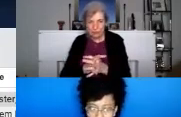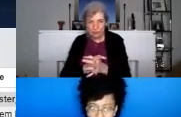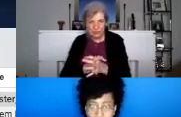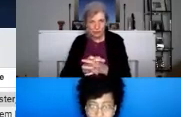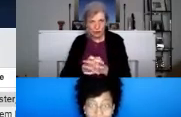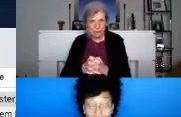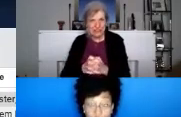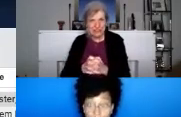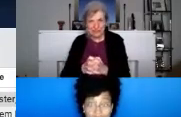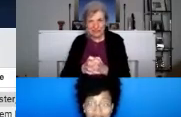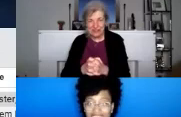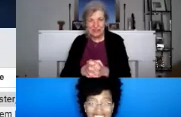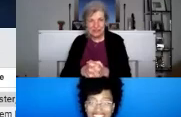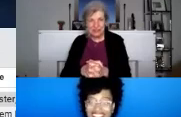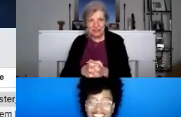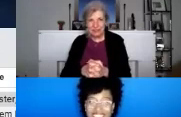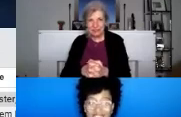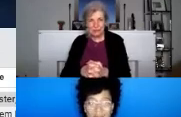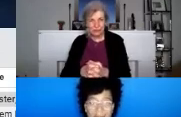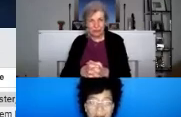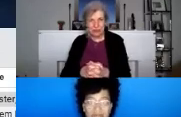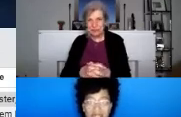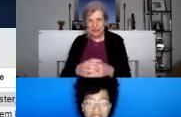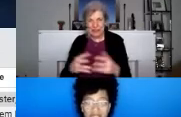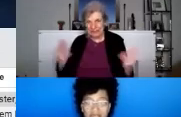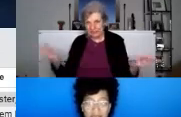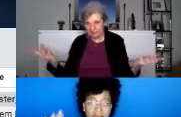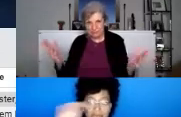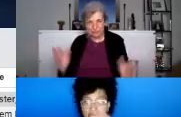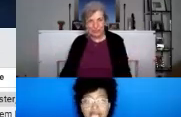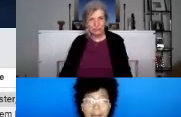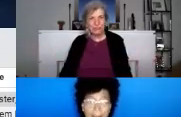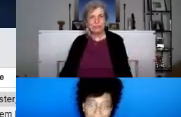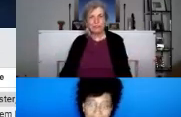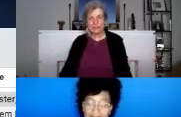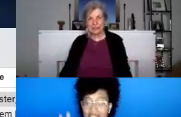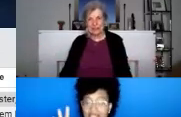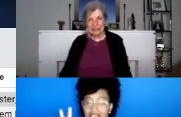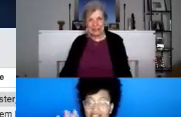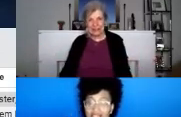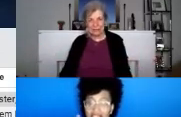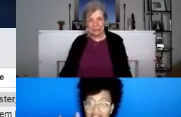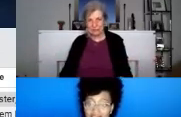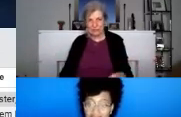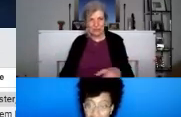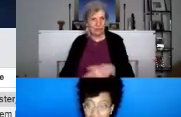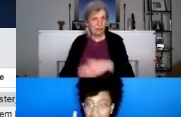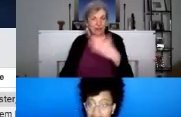be or up here presumptive. 07:46:00 I am Felice Levine. I am what I like